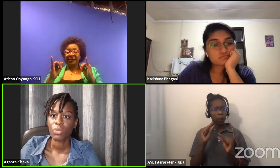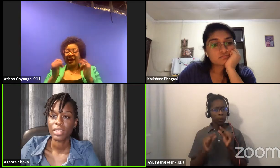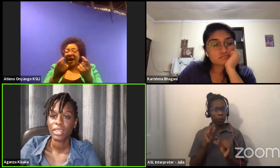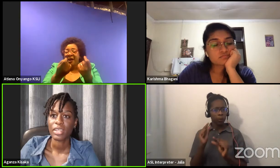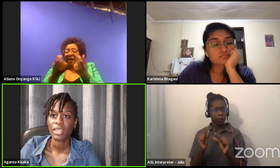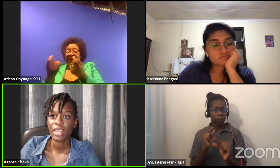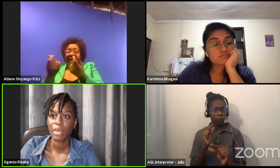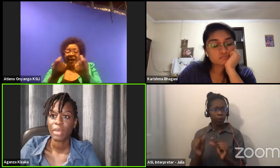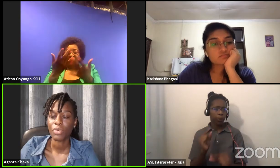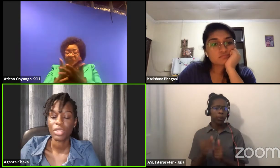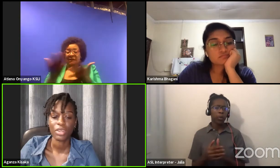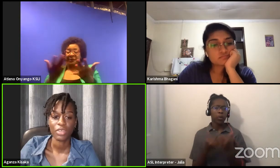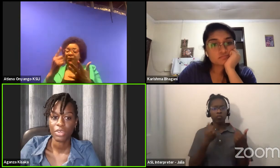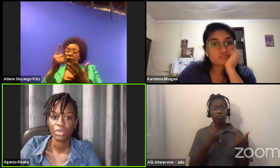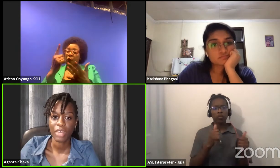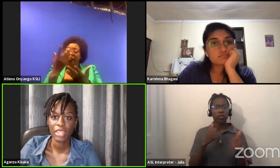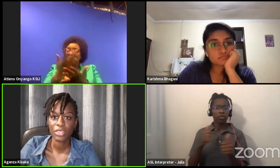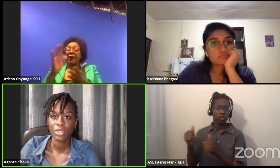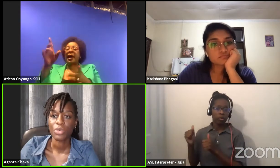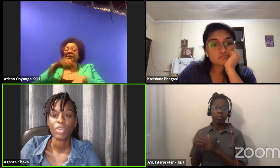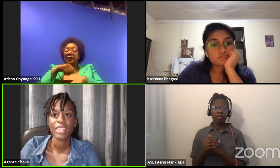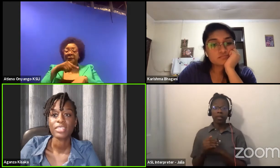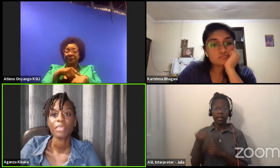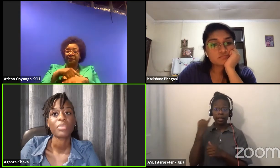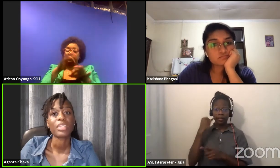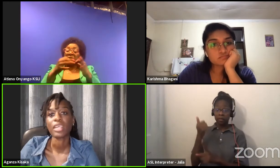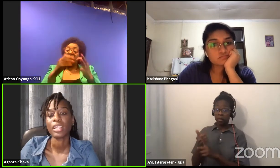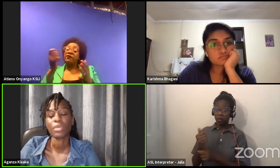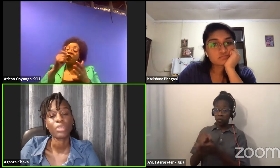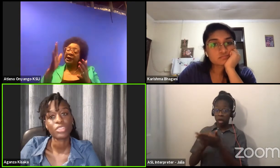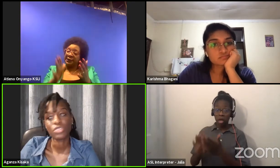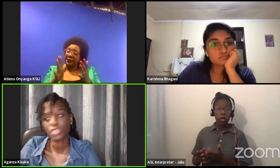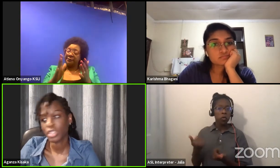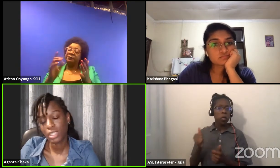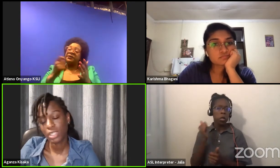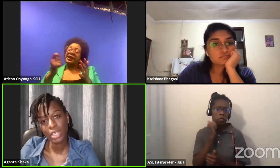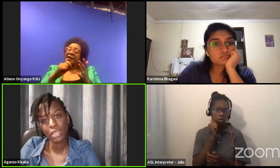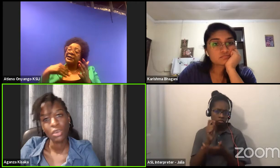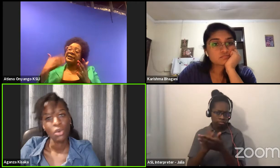One thing at a time, if you're a writer, write something daily, whether it's journaling